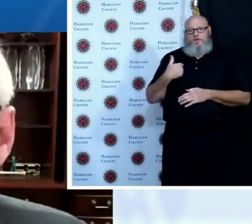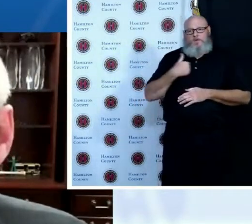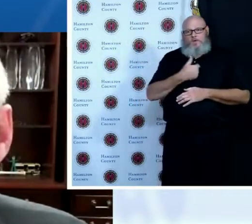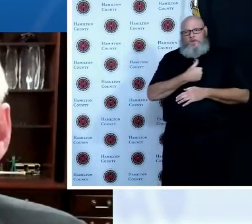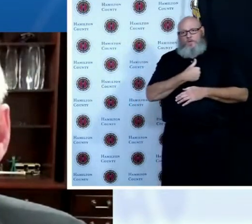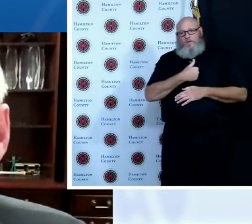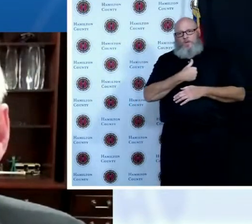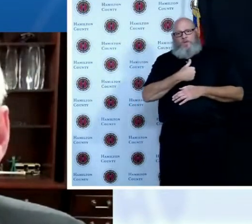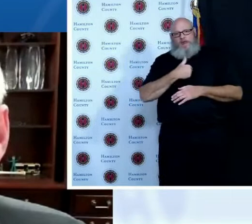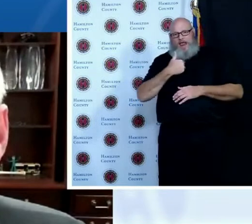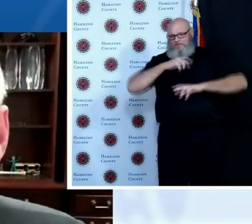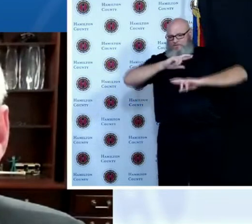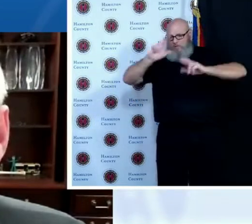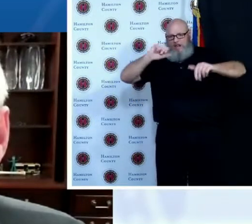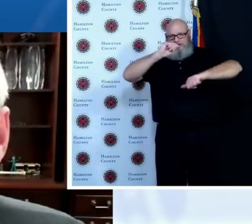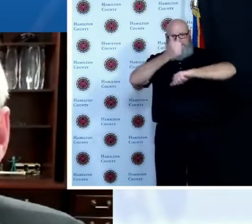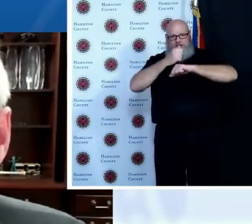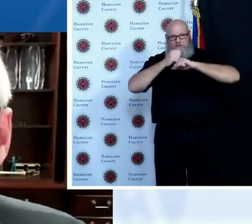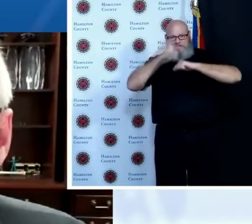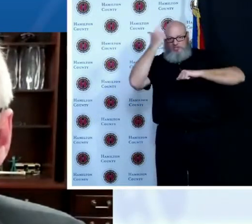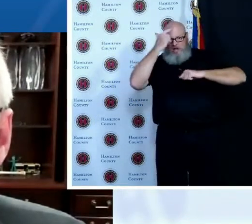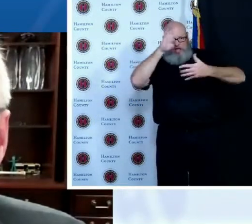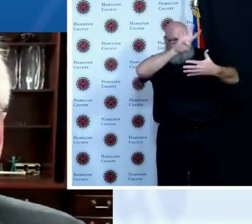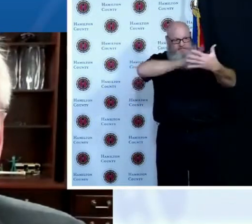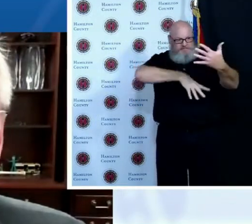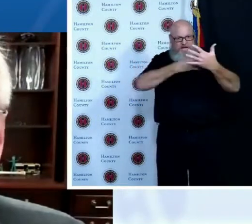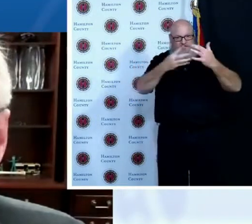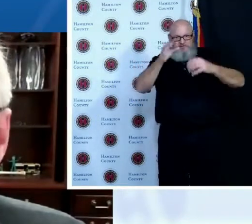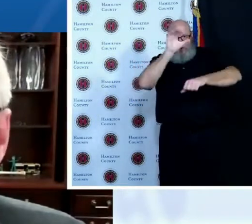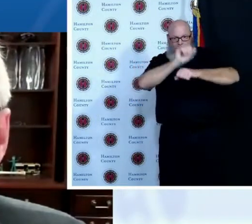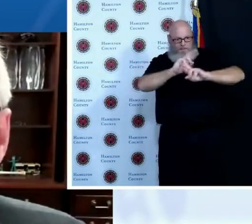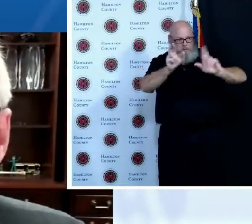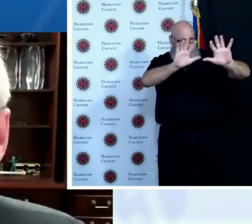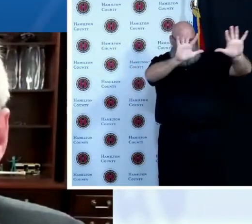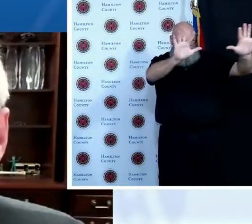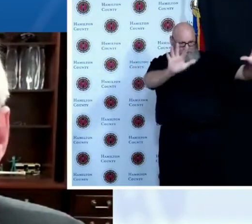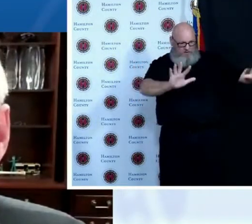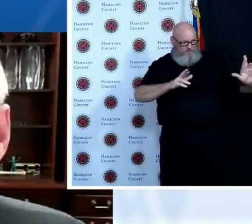for us has actually gone fairly well and I have not experienced some of the commentary that I've